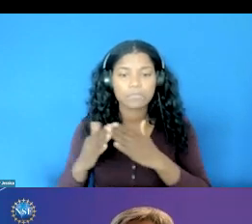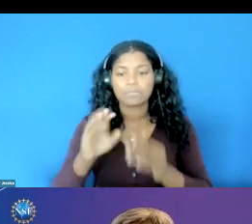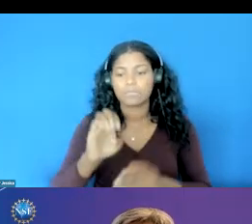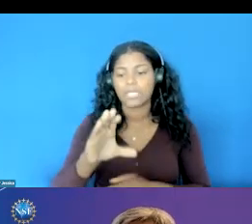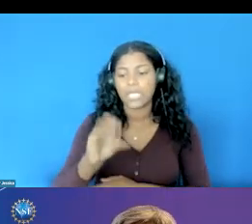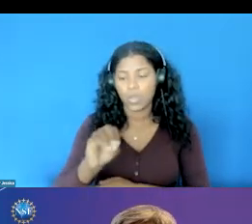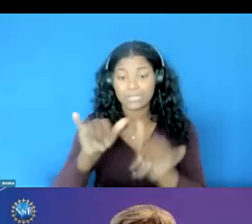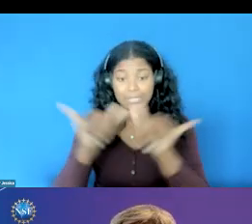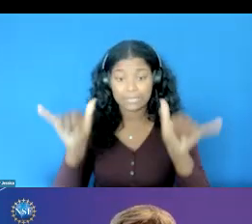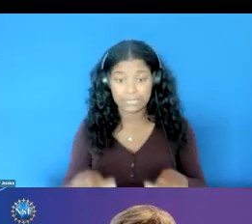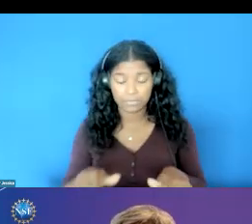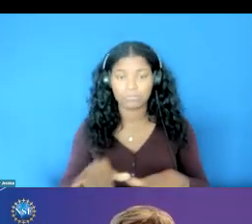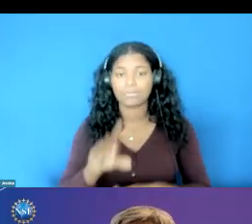DEB has four core programs.